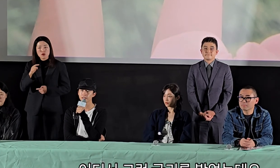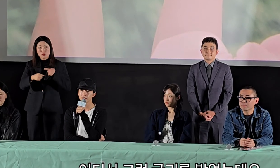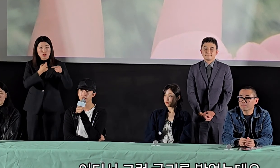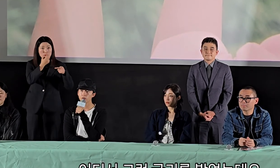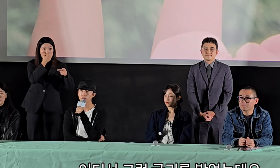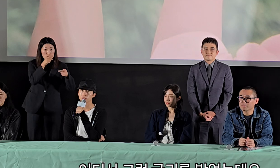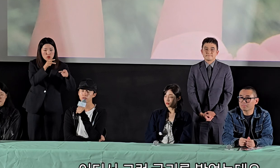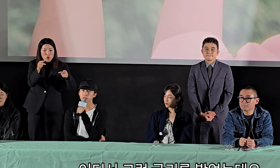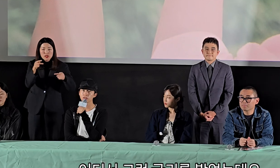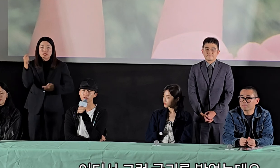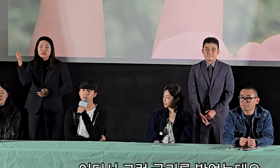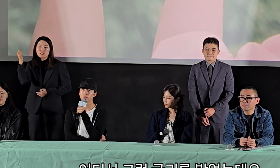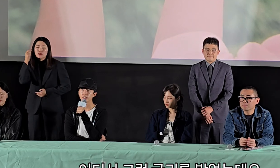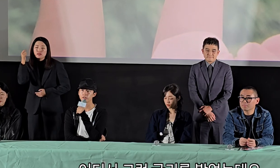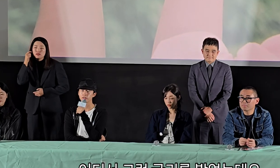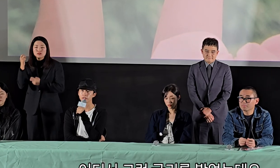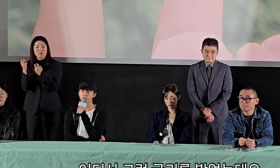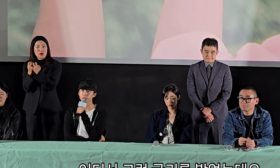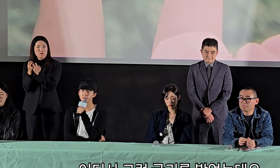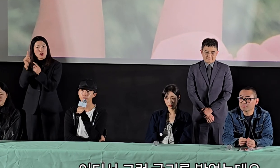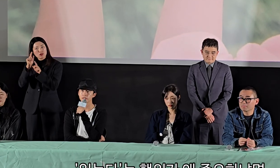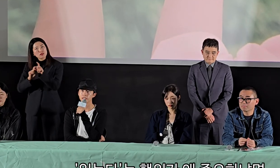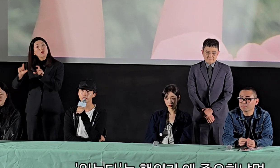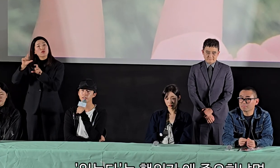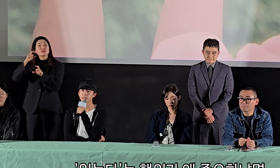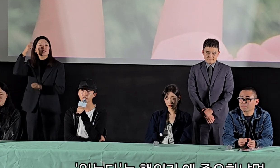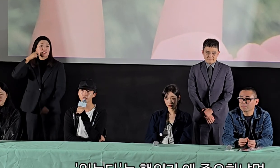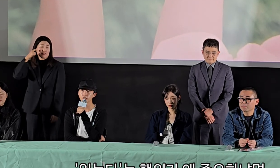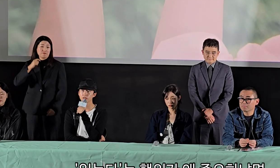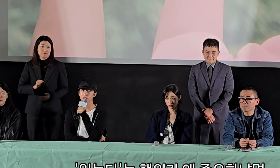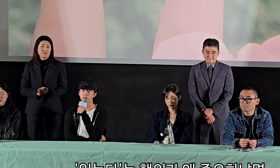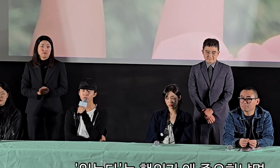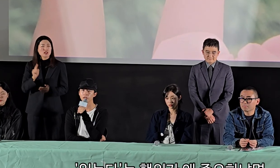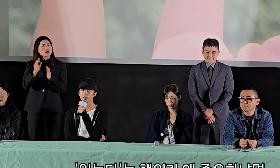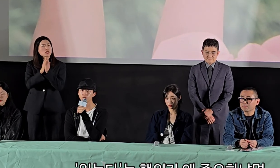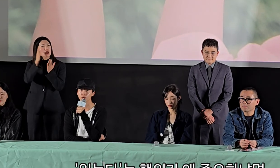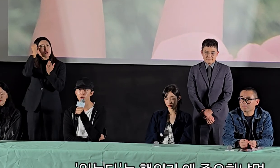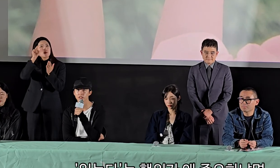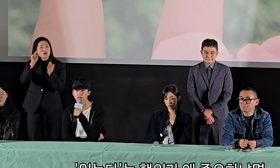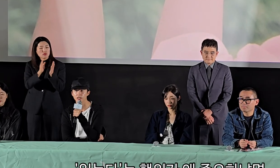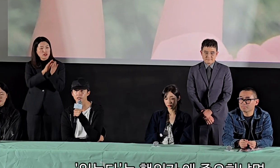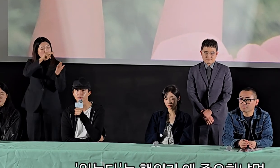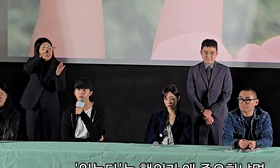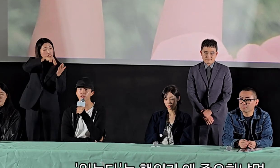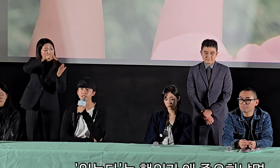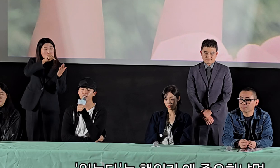I once read a quote that said, "Reading is important because